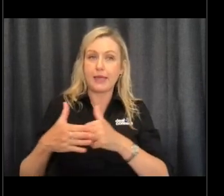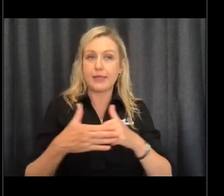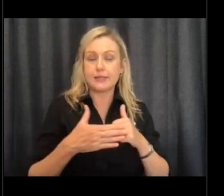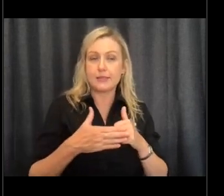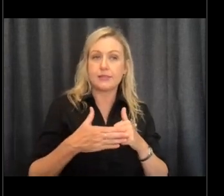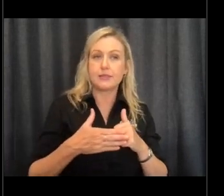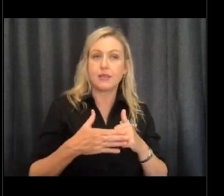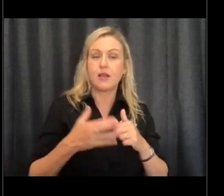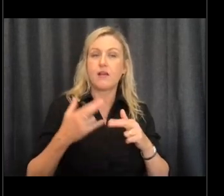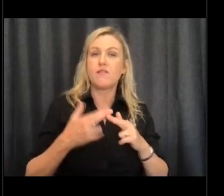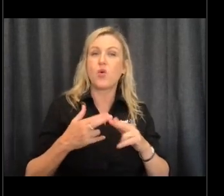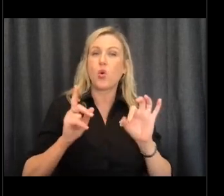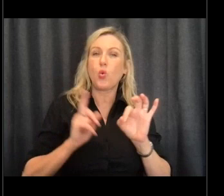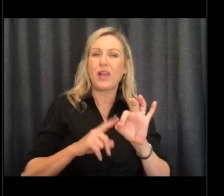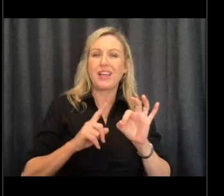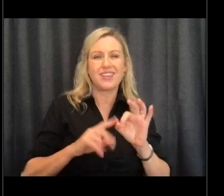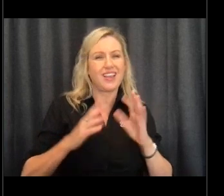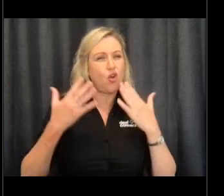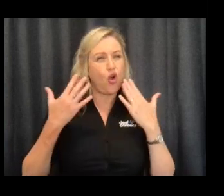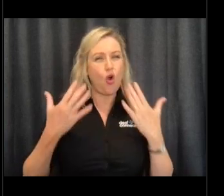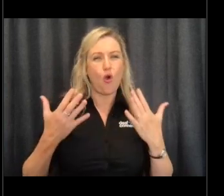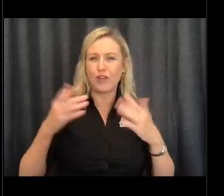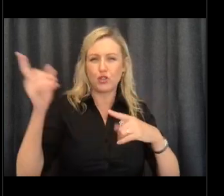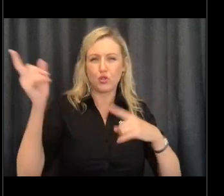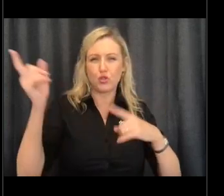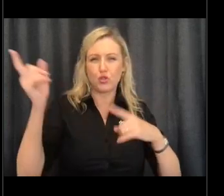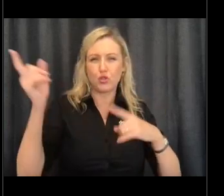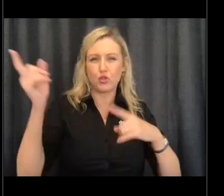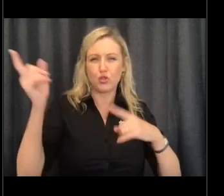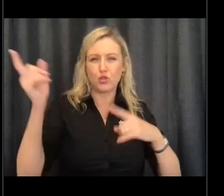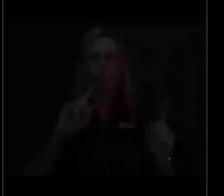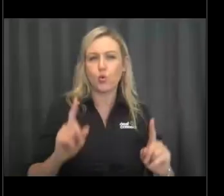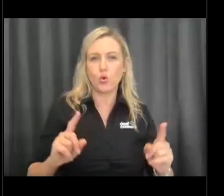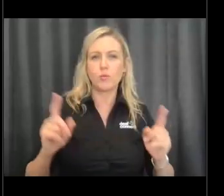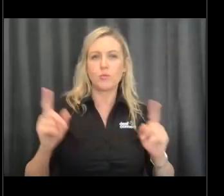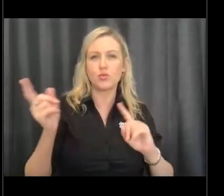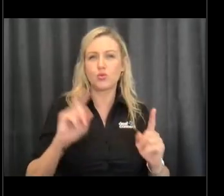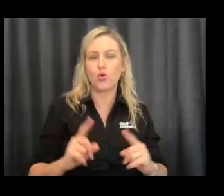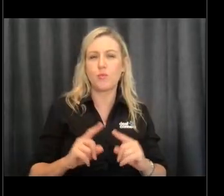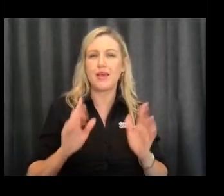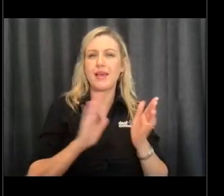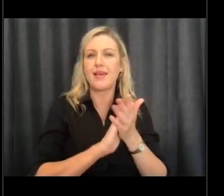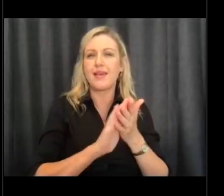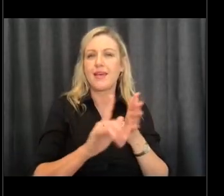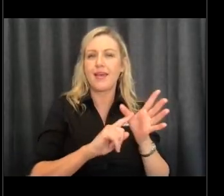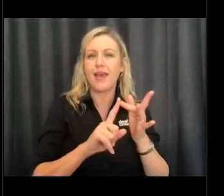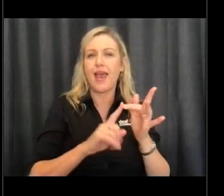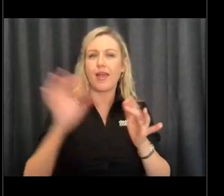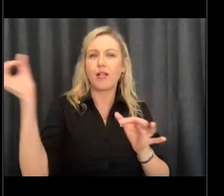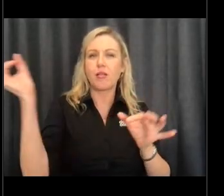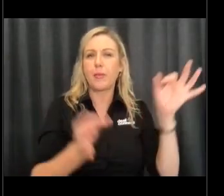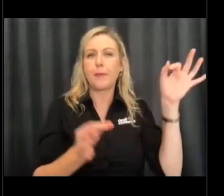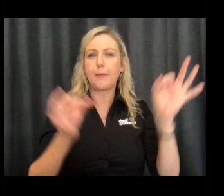storms, big hail storms went through and big storms went through, I think it was only last